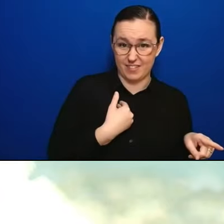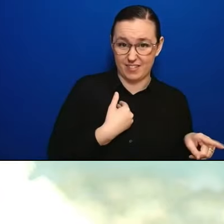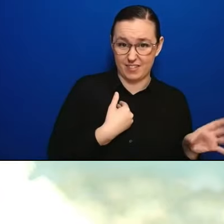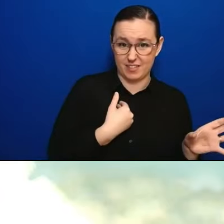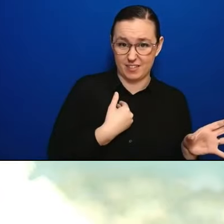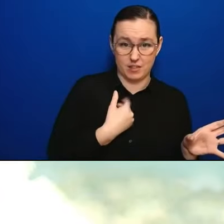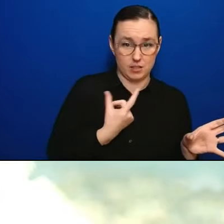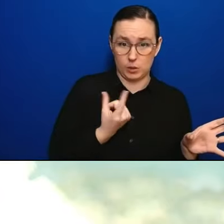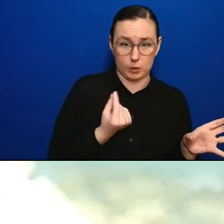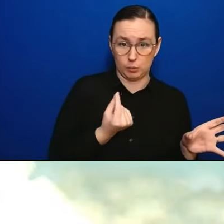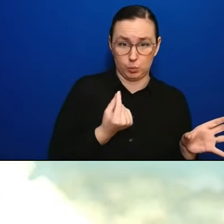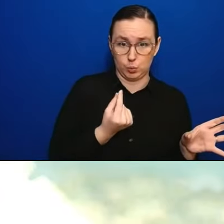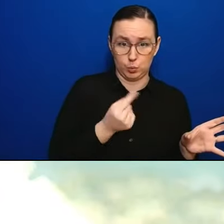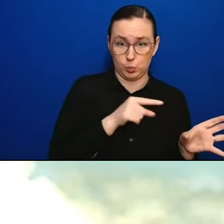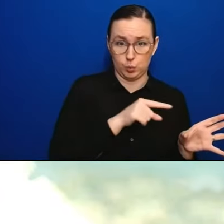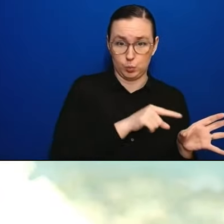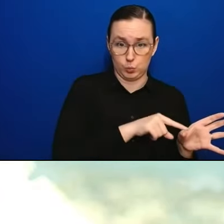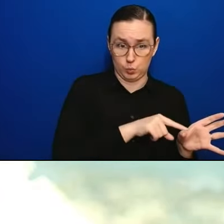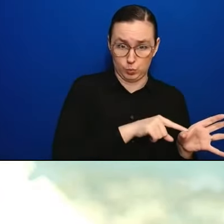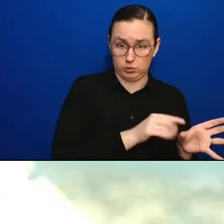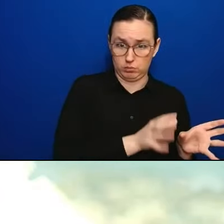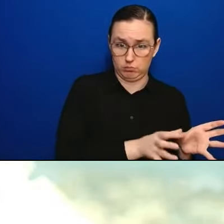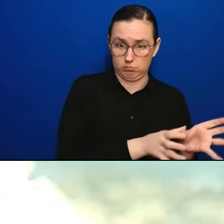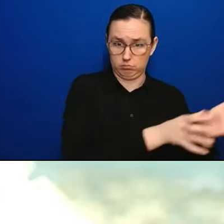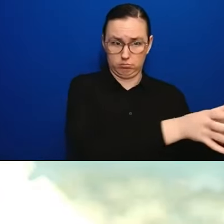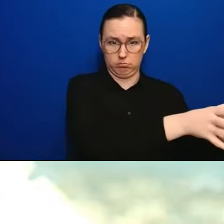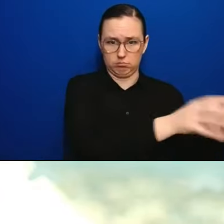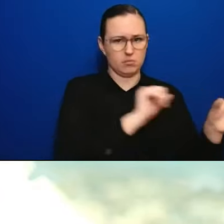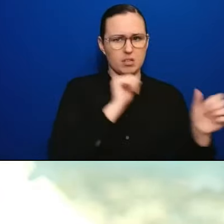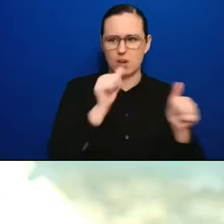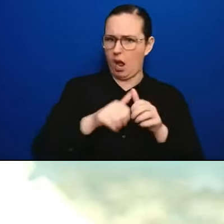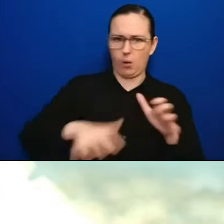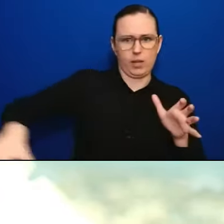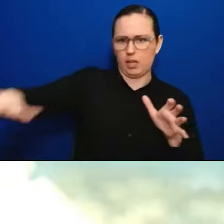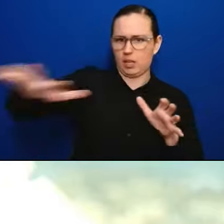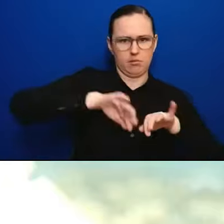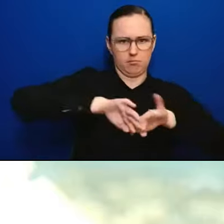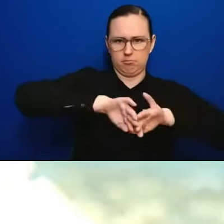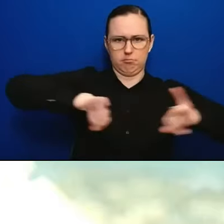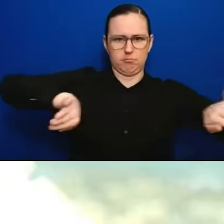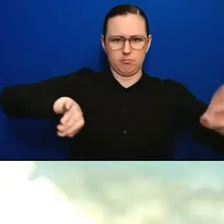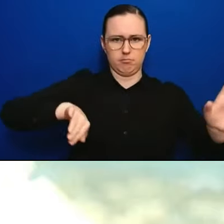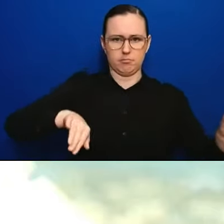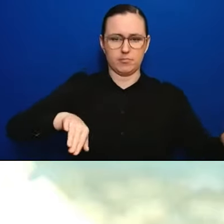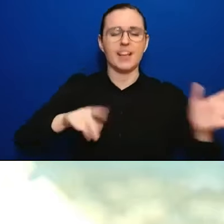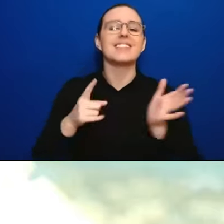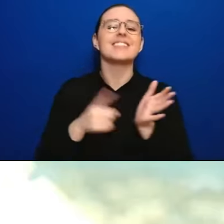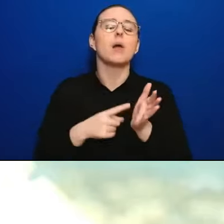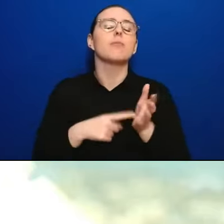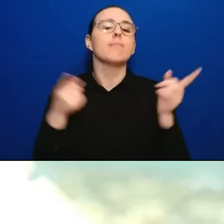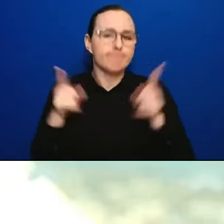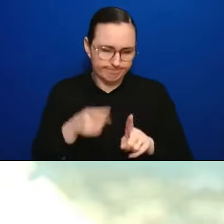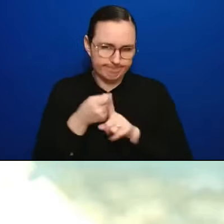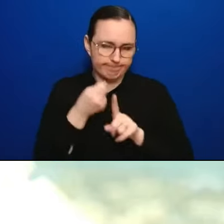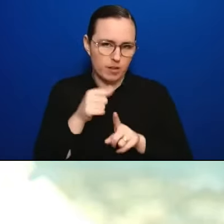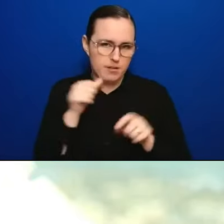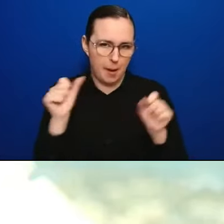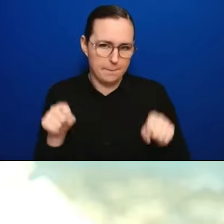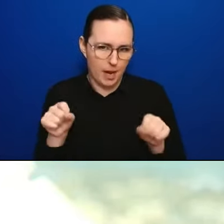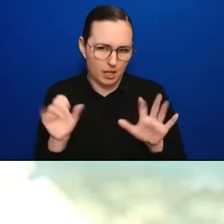COVID -- for COVID-19, it is --